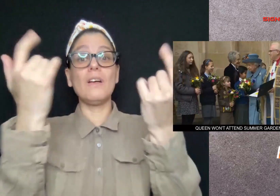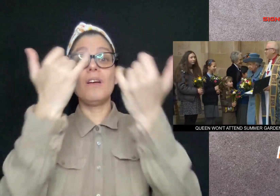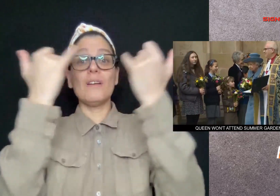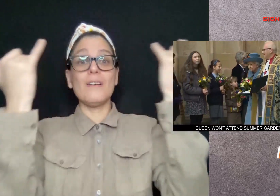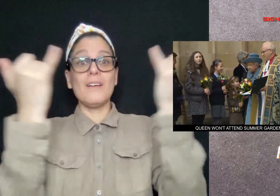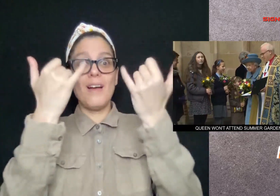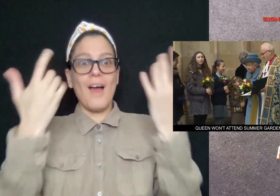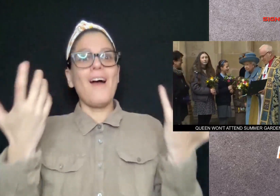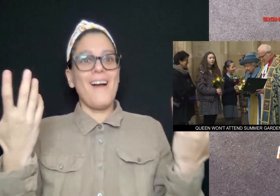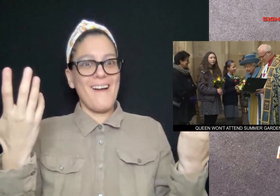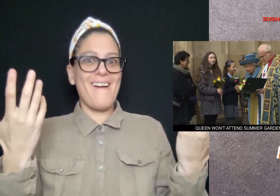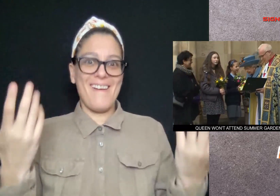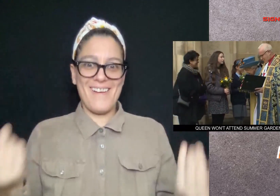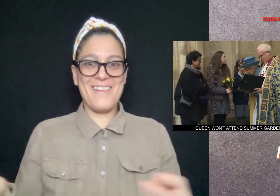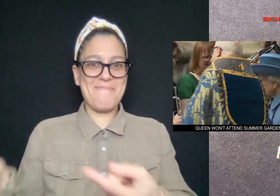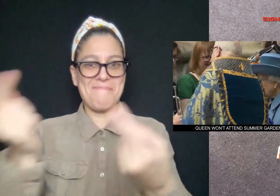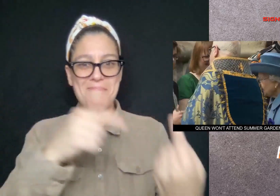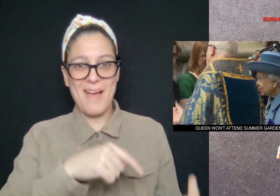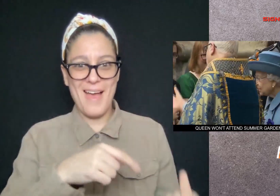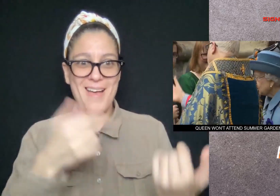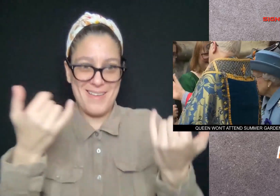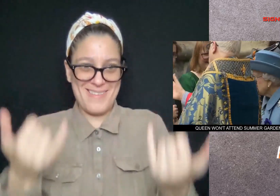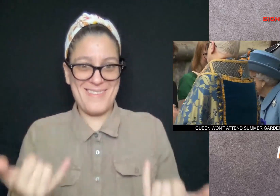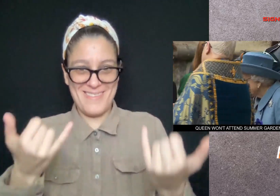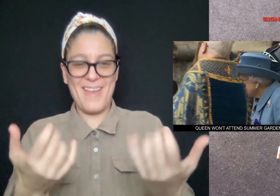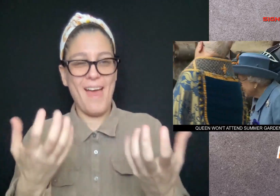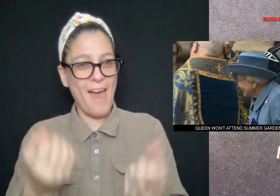this week Buckingham Palace announced the parties are now back